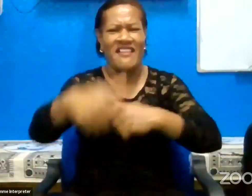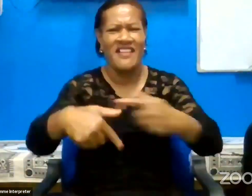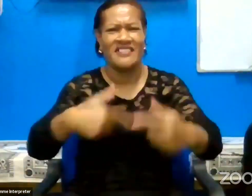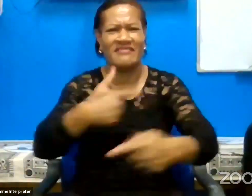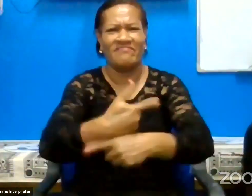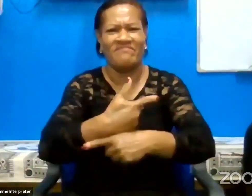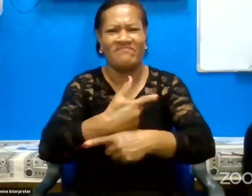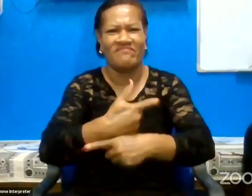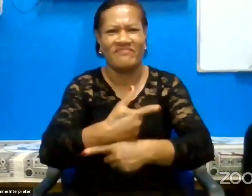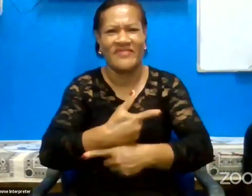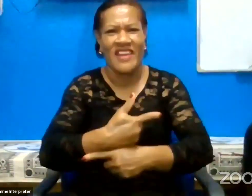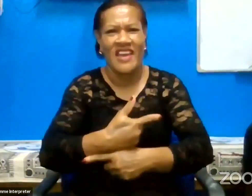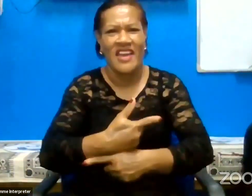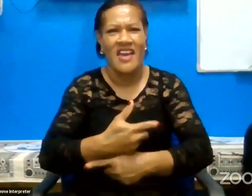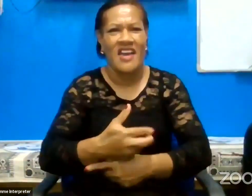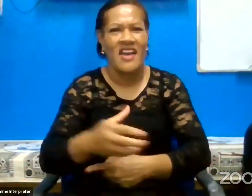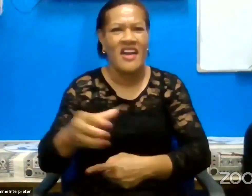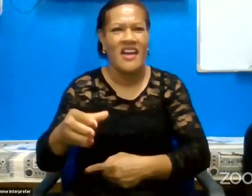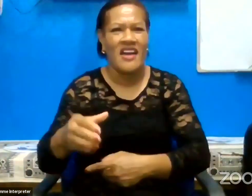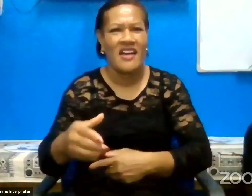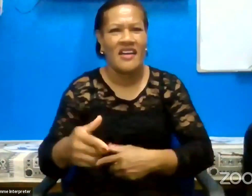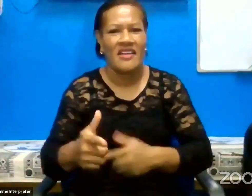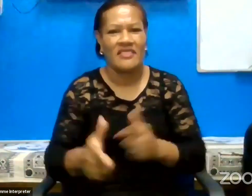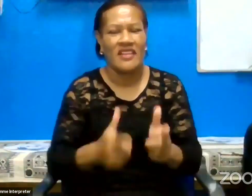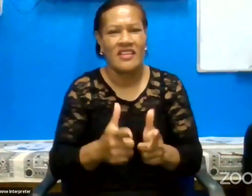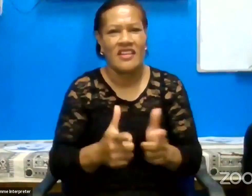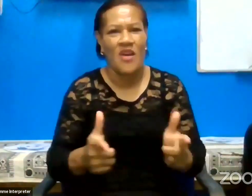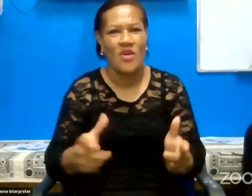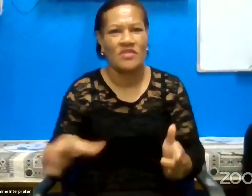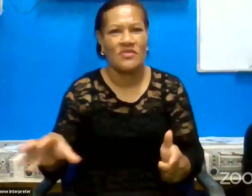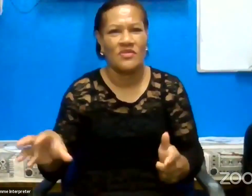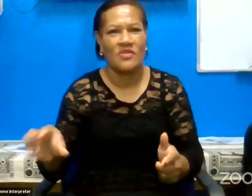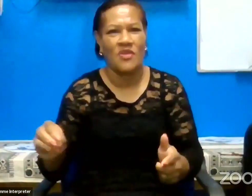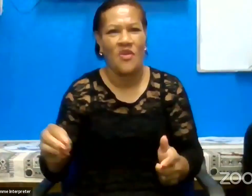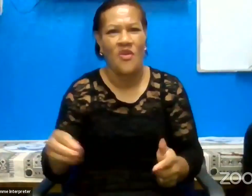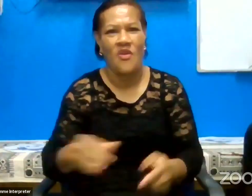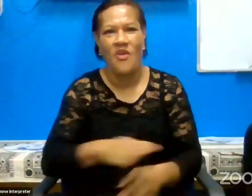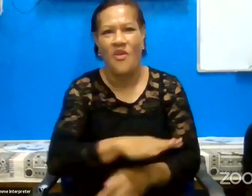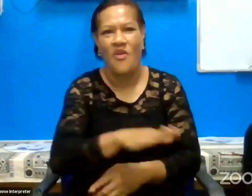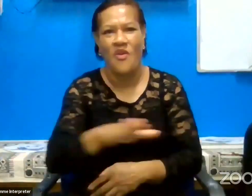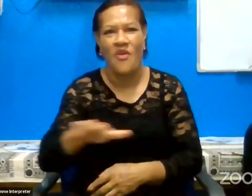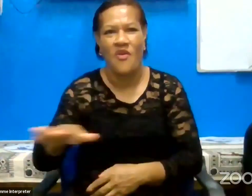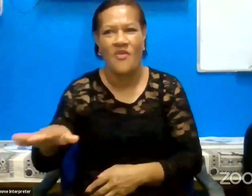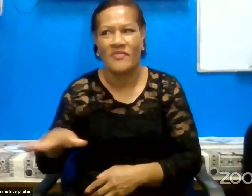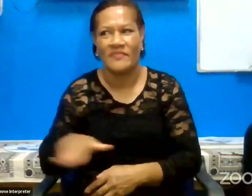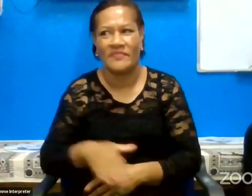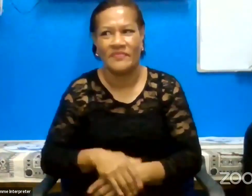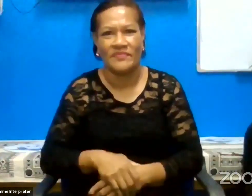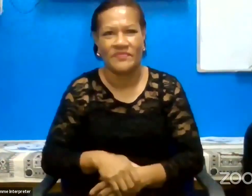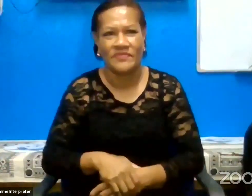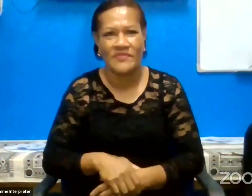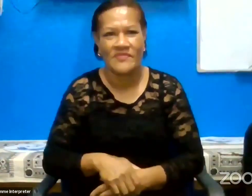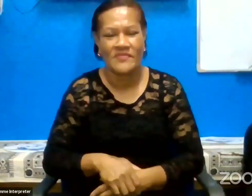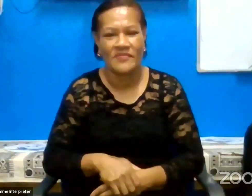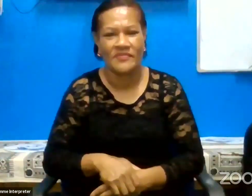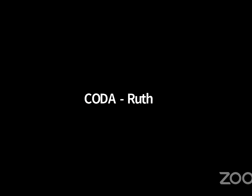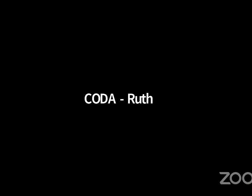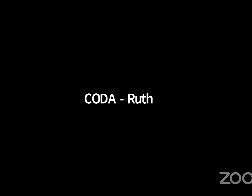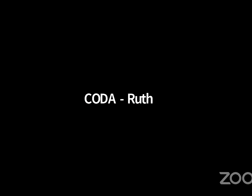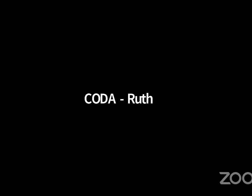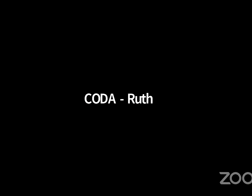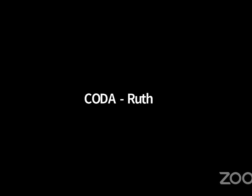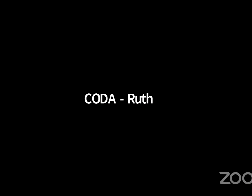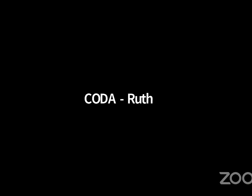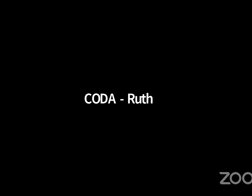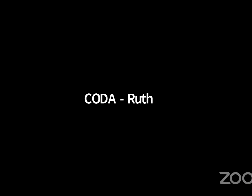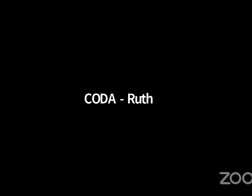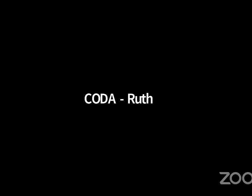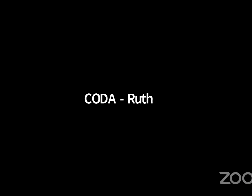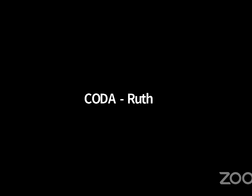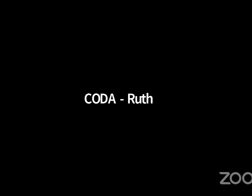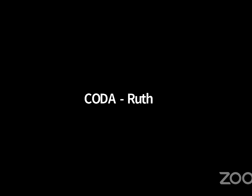next year. We want to see all